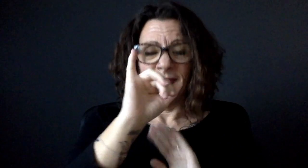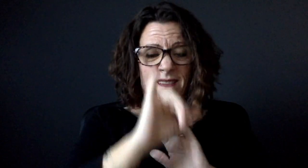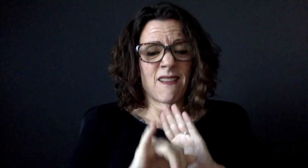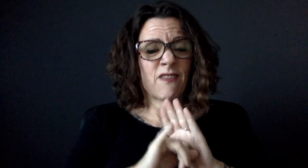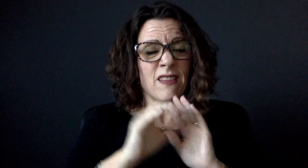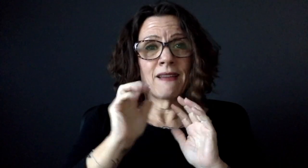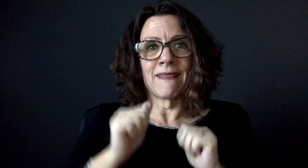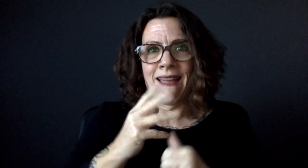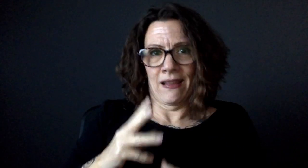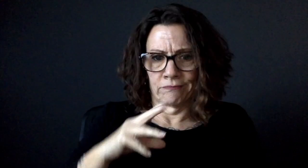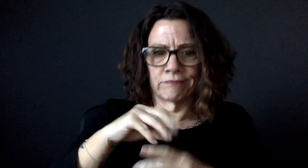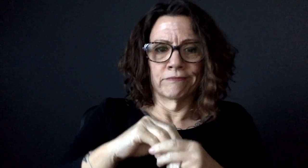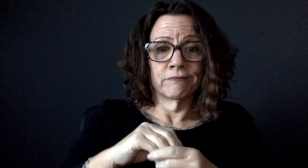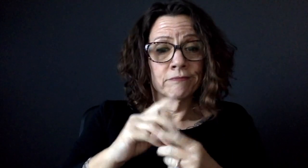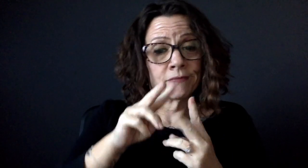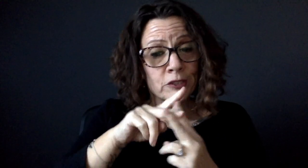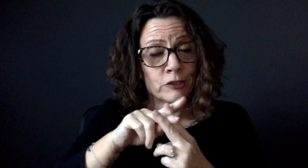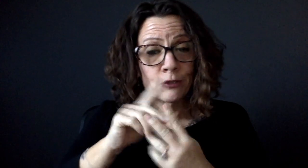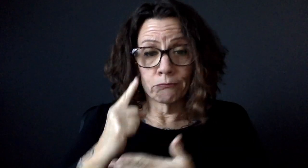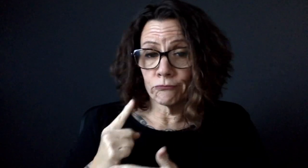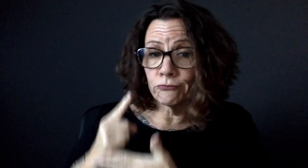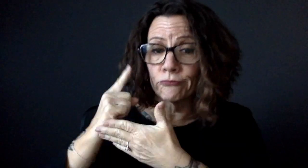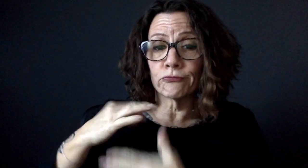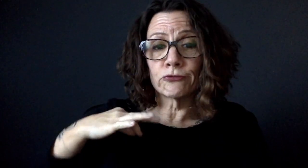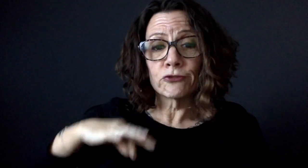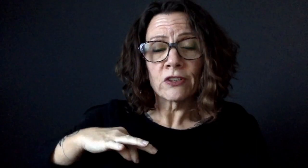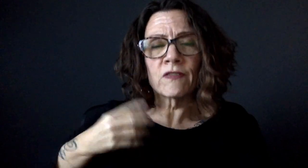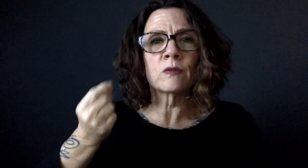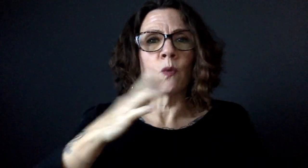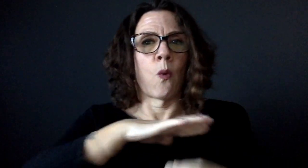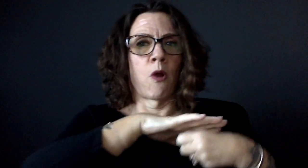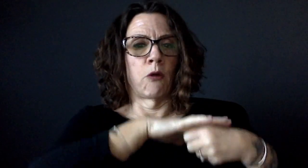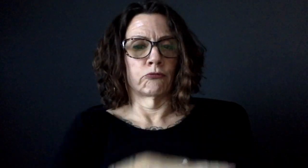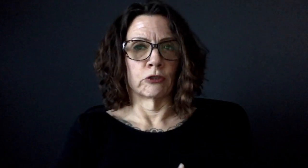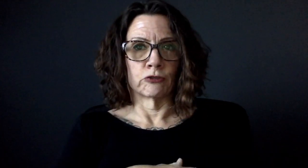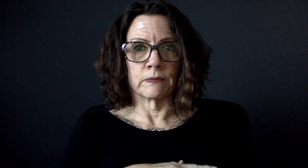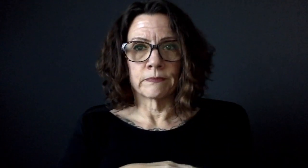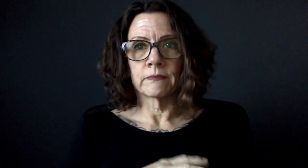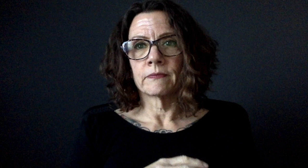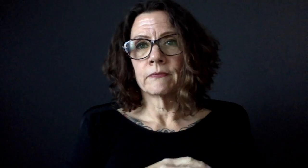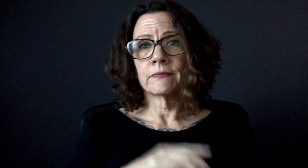and that each identity can be a site of privilege or oppression.